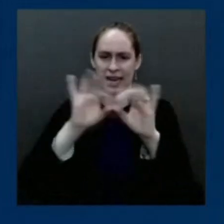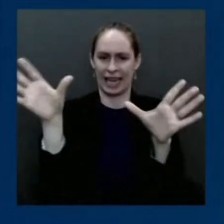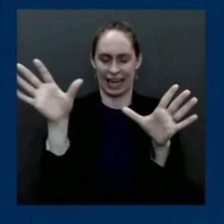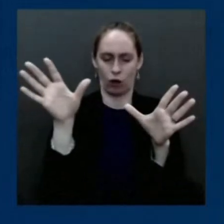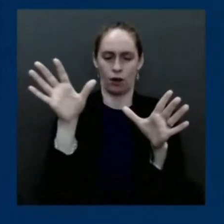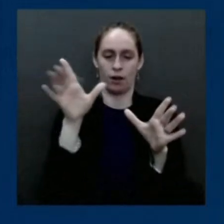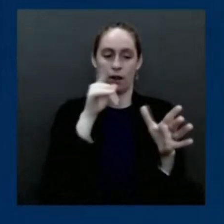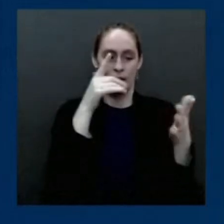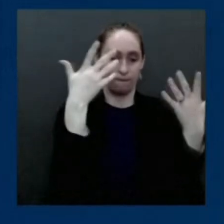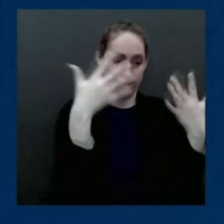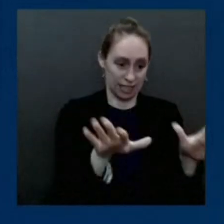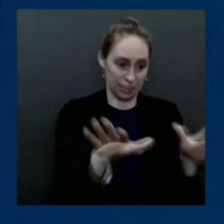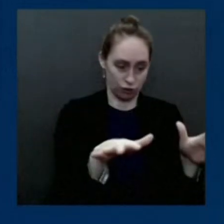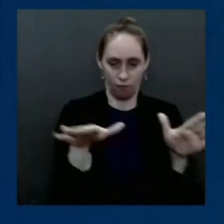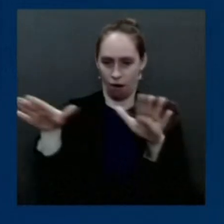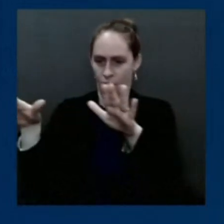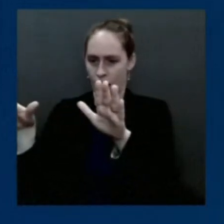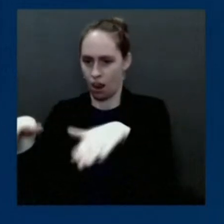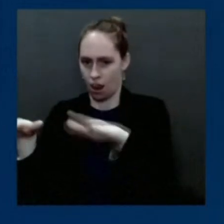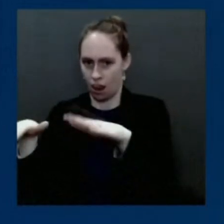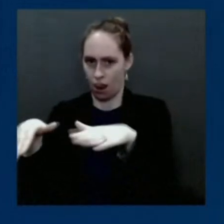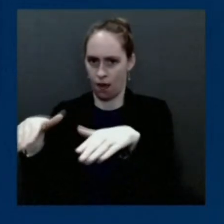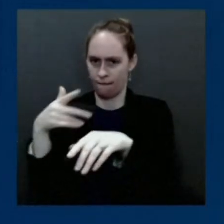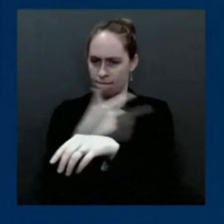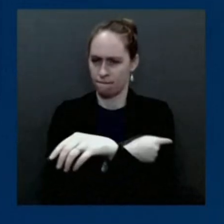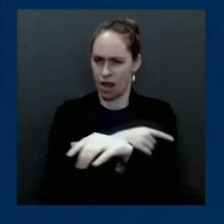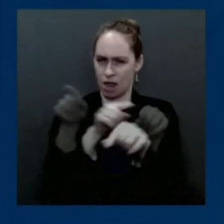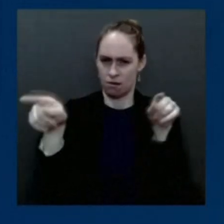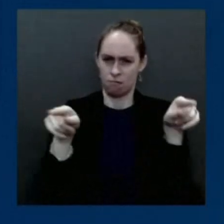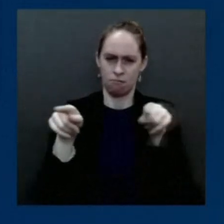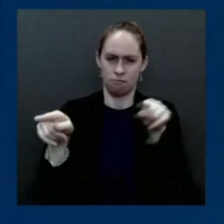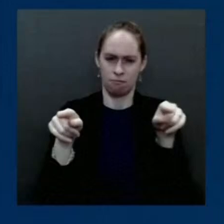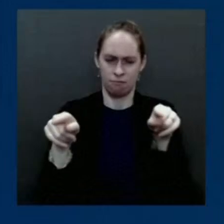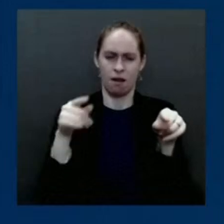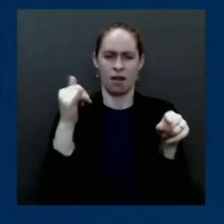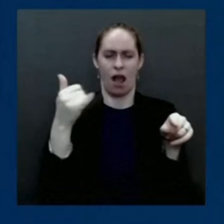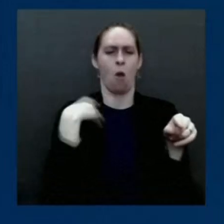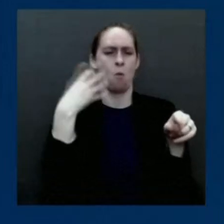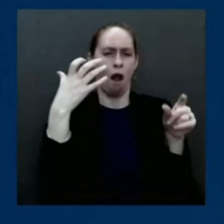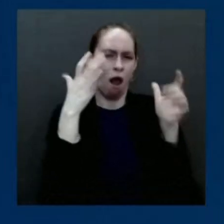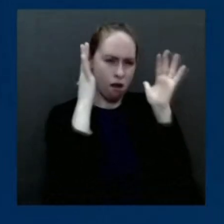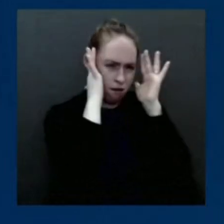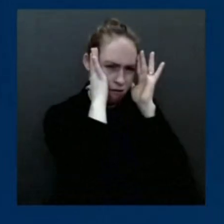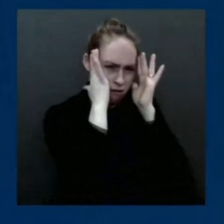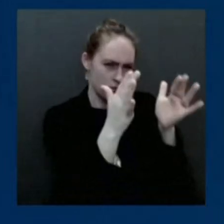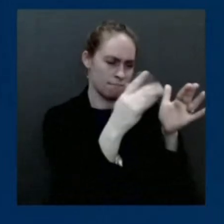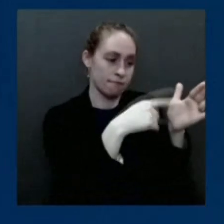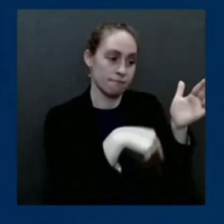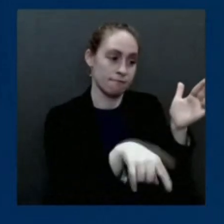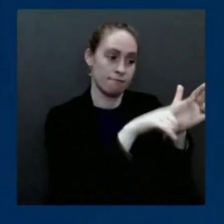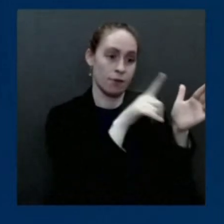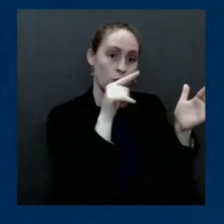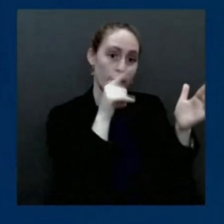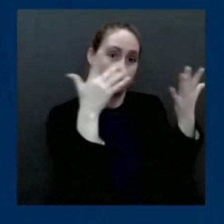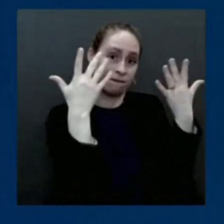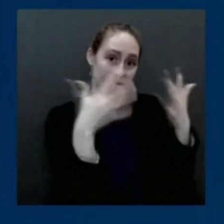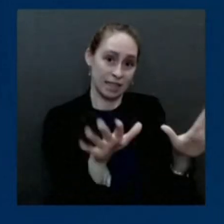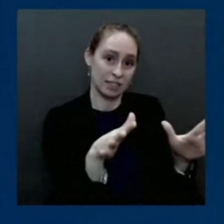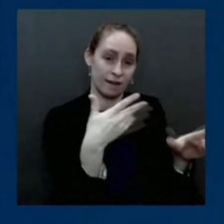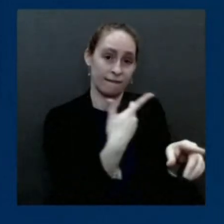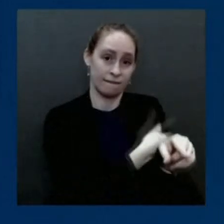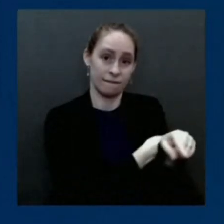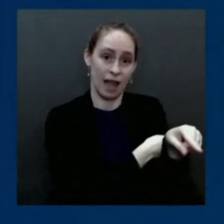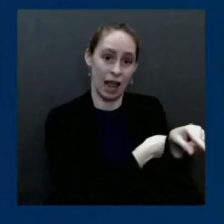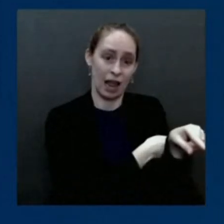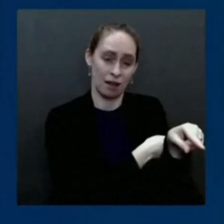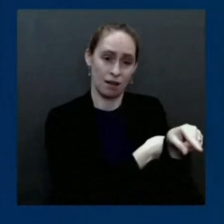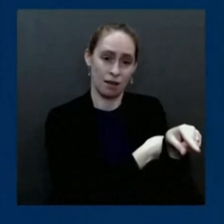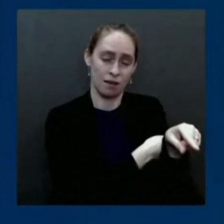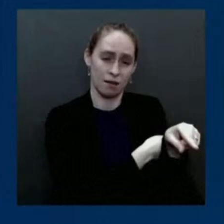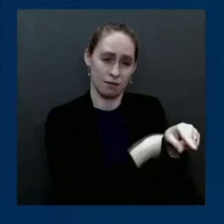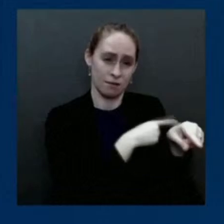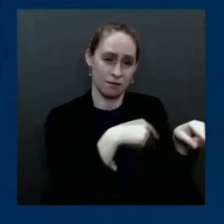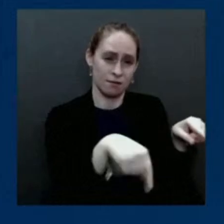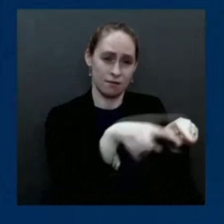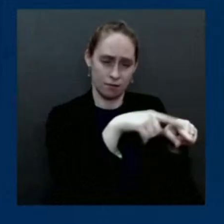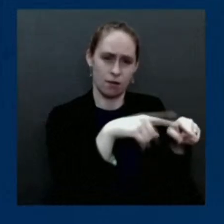IS IT STILL YOUR GOAL TO